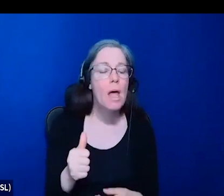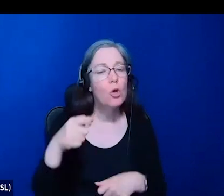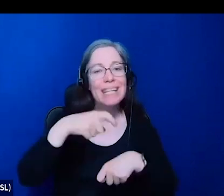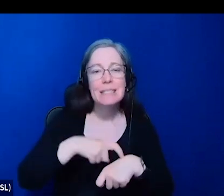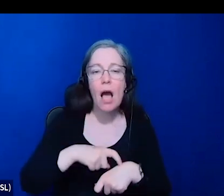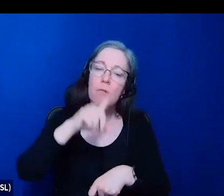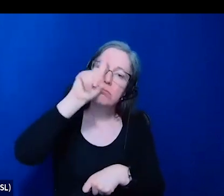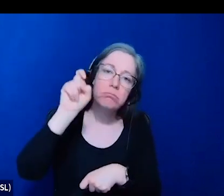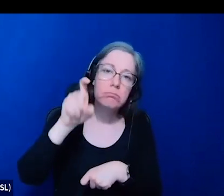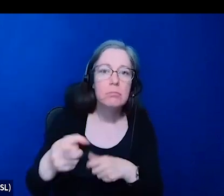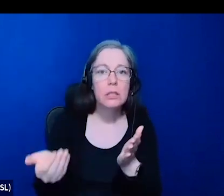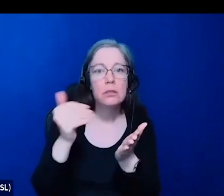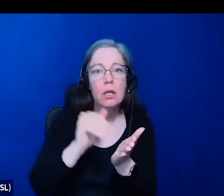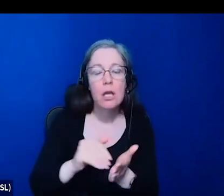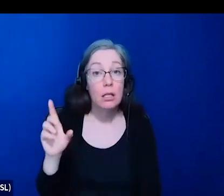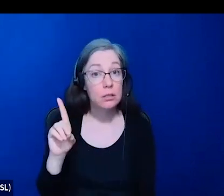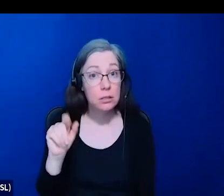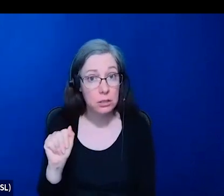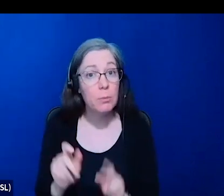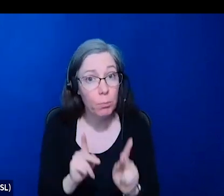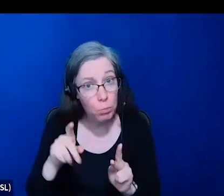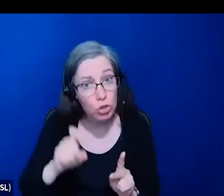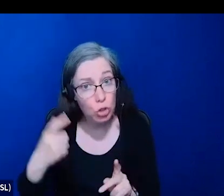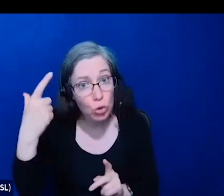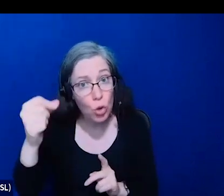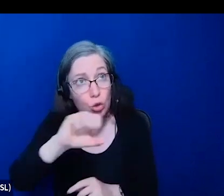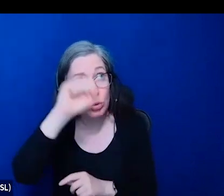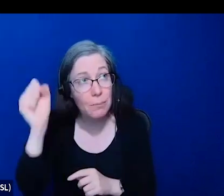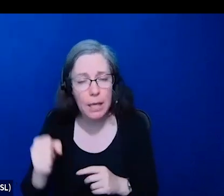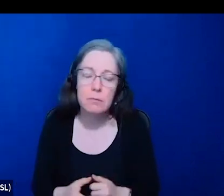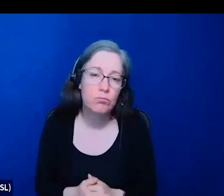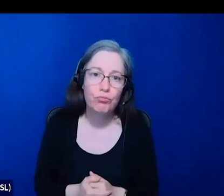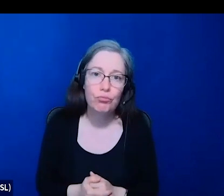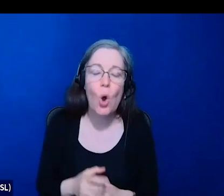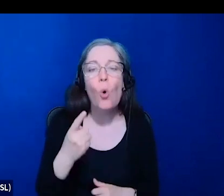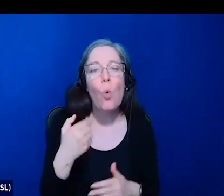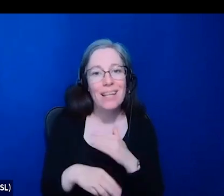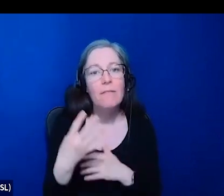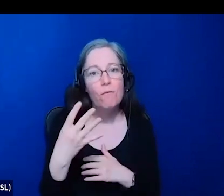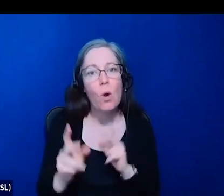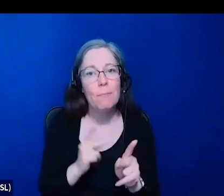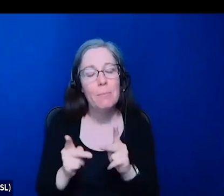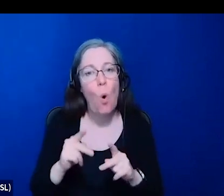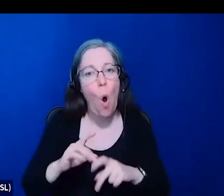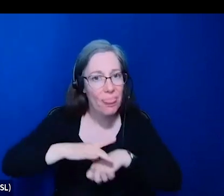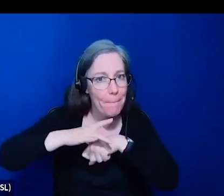the question about if disabled people should go to space. One in four folks on the planet are disabled, so as more people go,